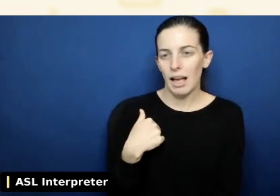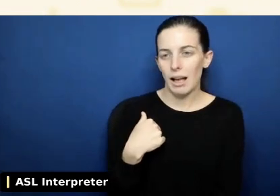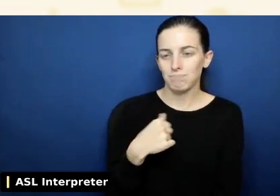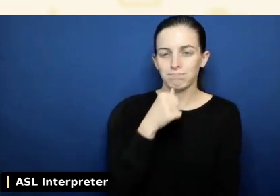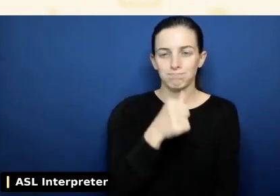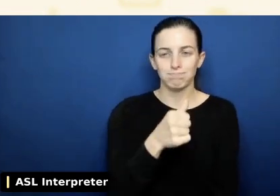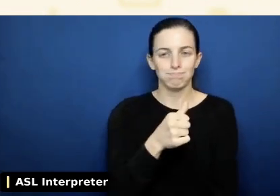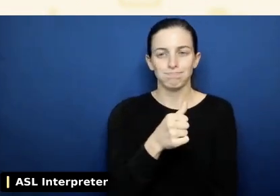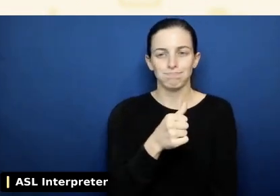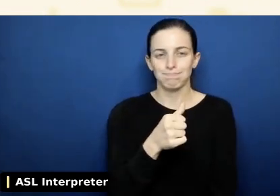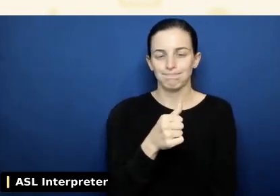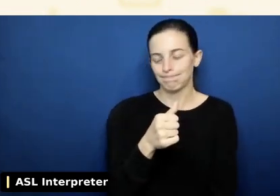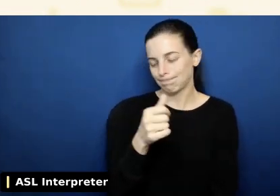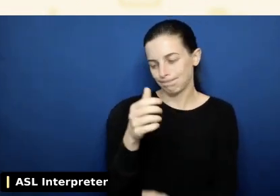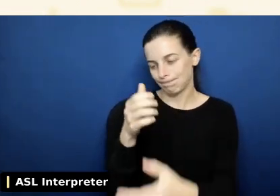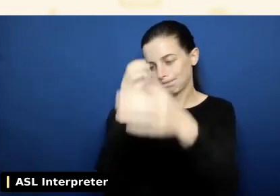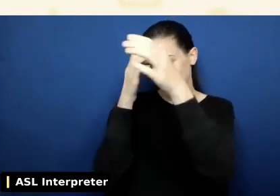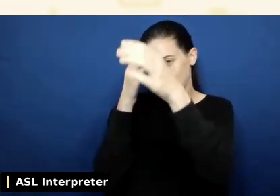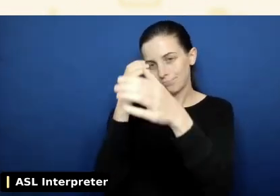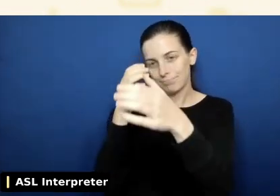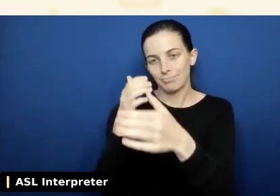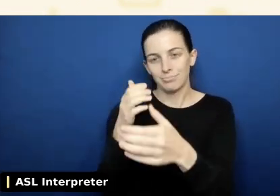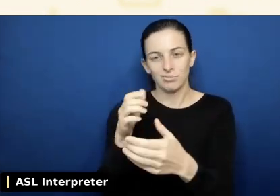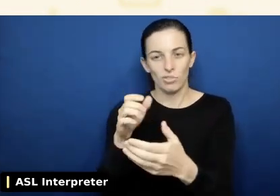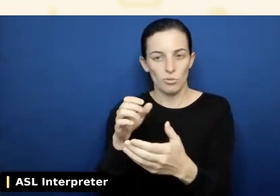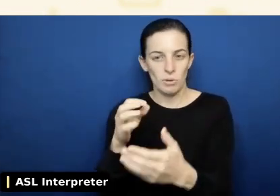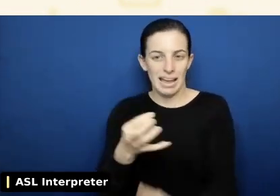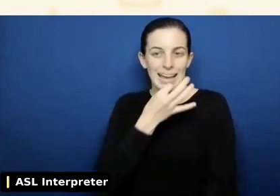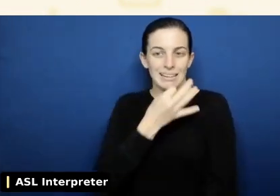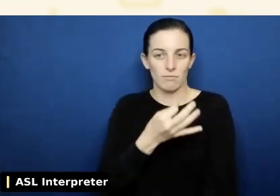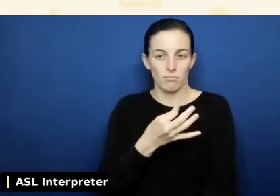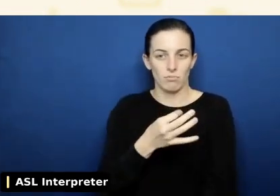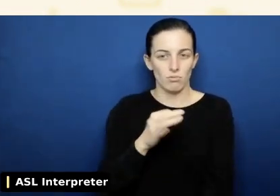but I can just tell from my perception.